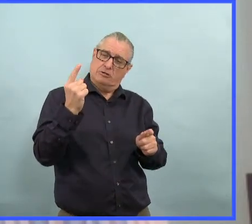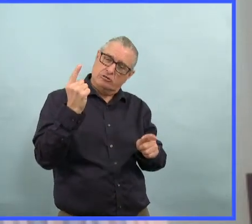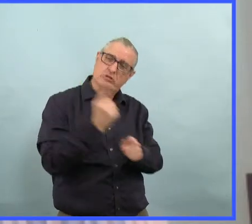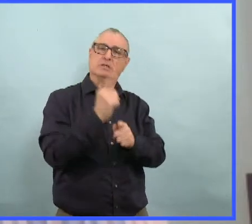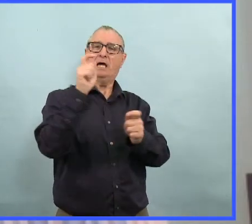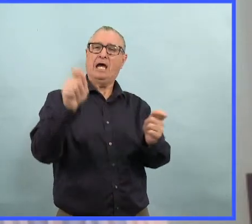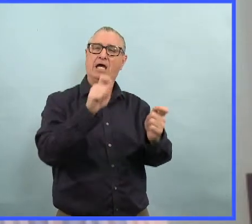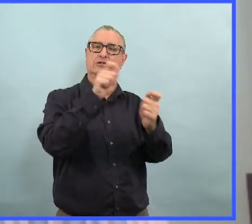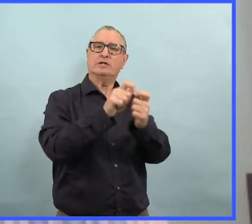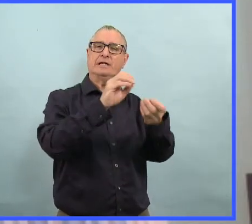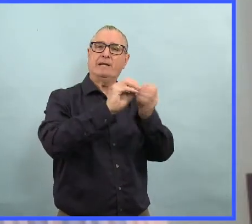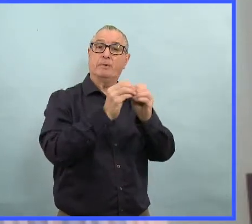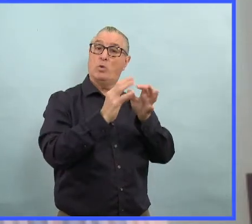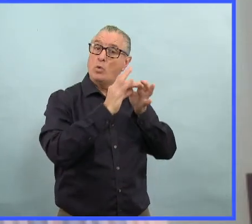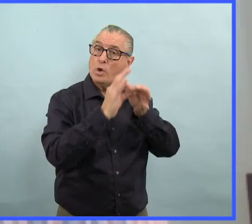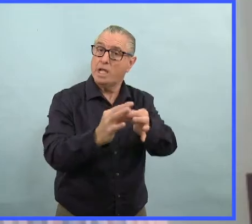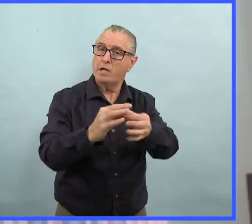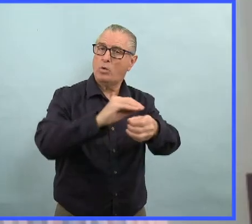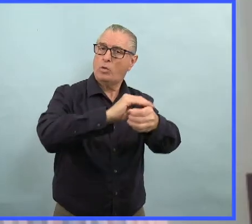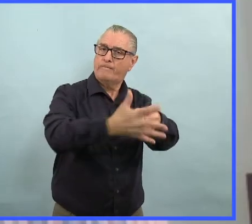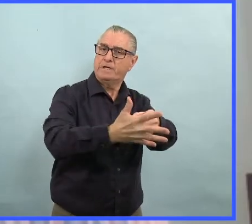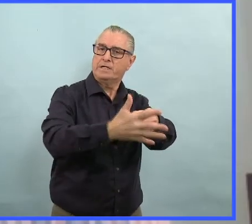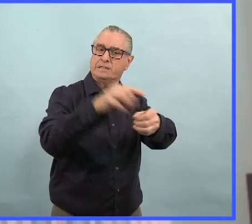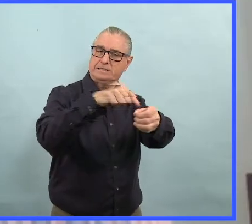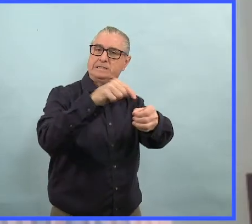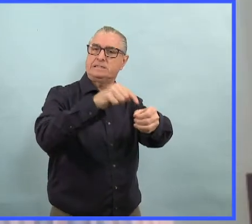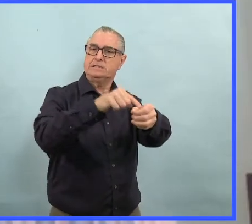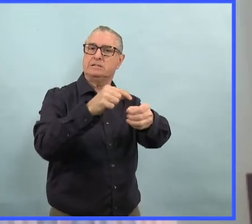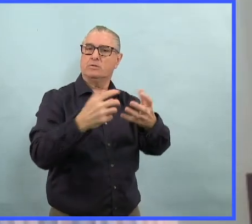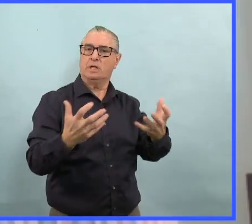so right now i don't have any further details but it is something that we continually watch